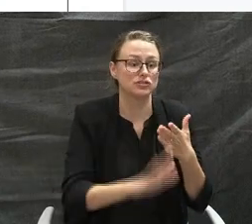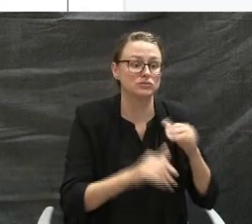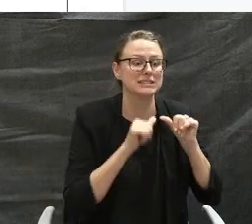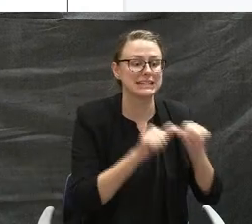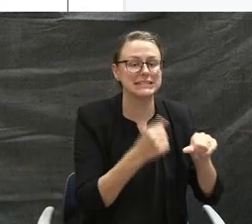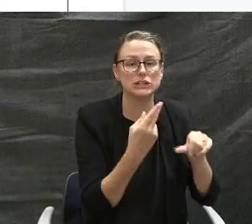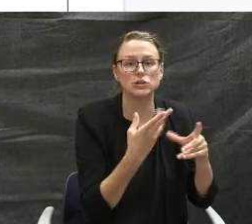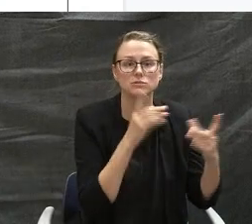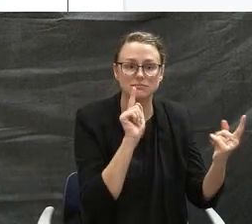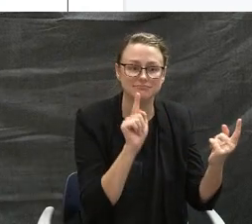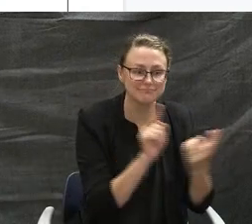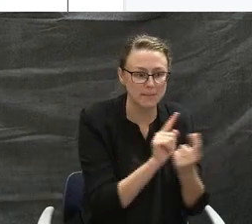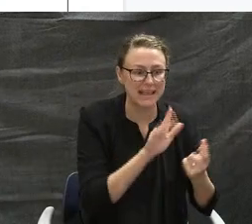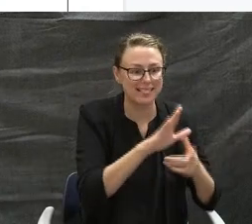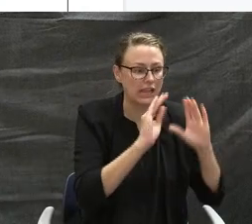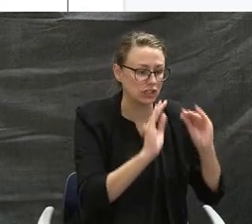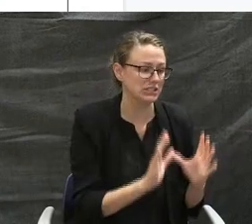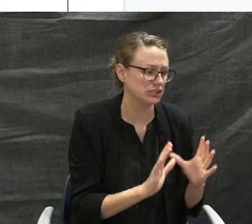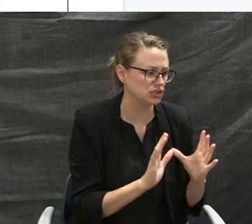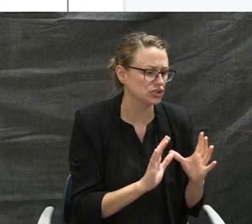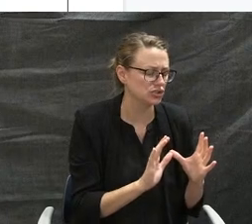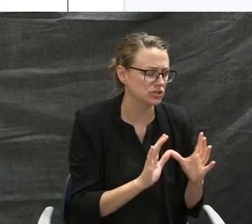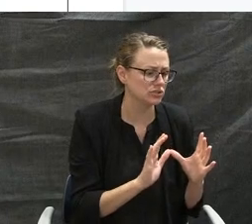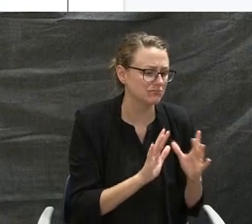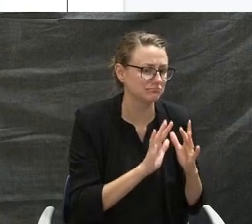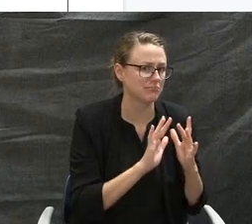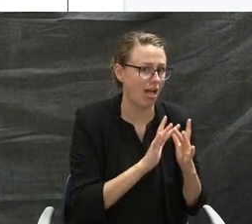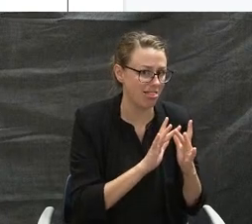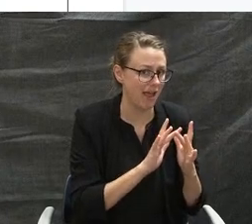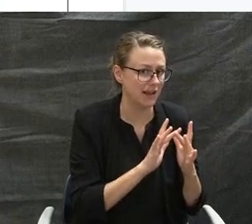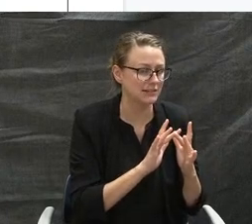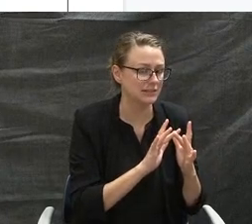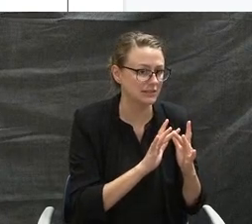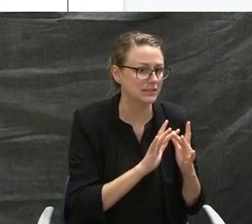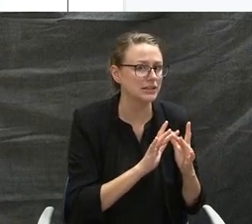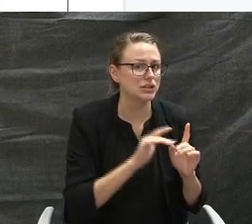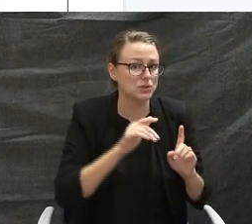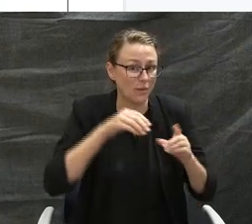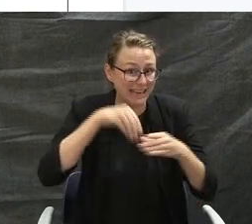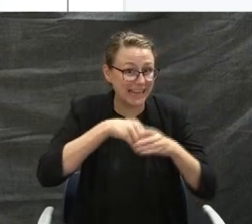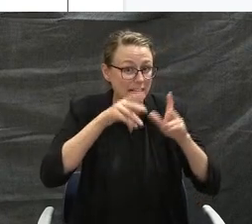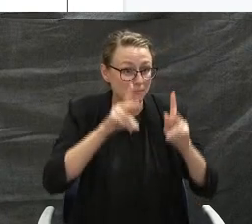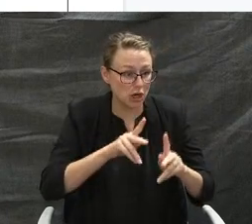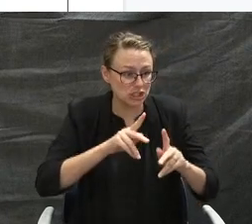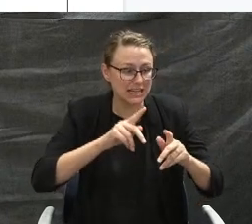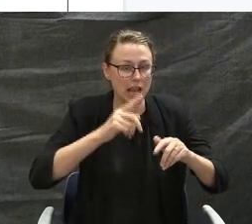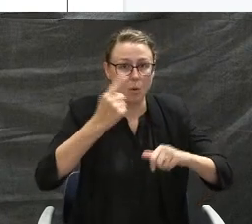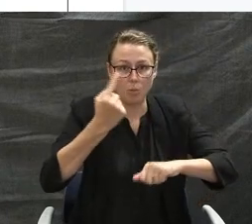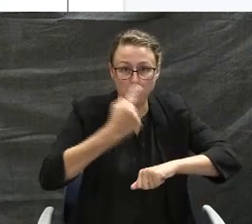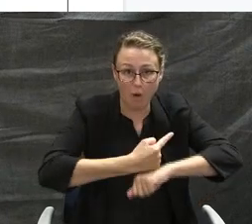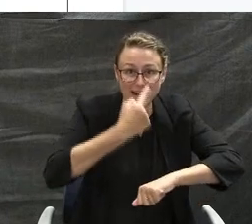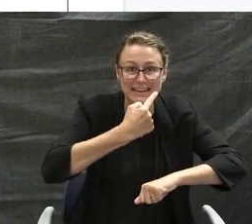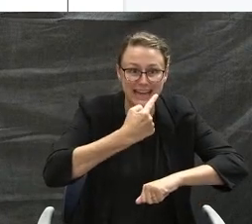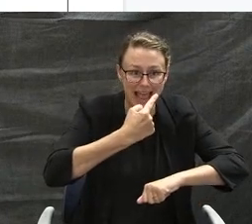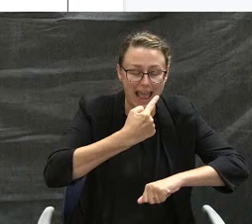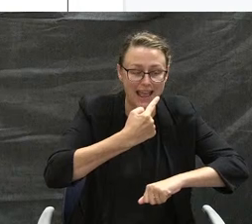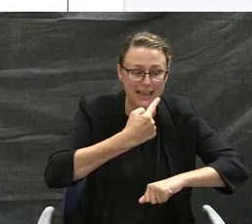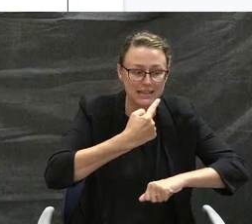assigned schedule. The in person experience would run one day twice. The block schedule of the six period day one week would